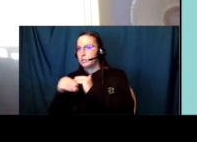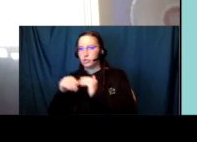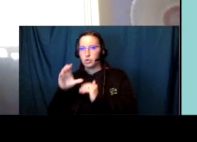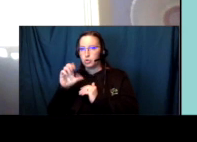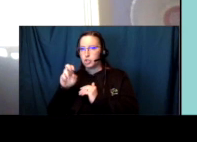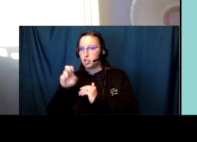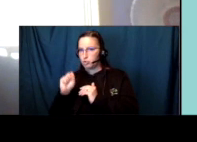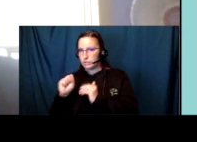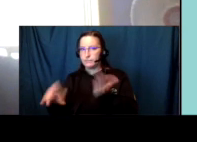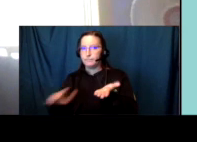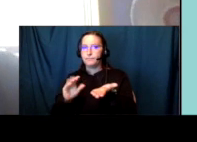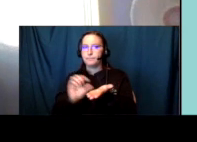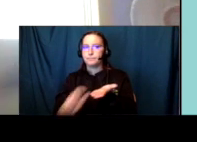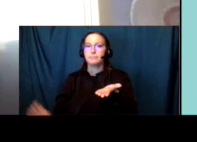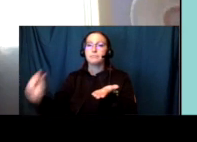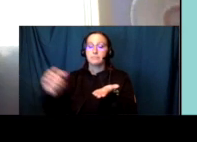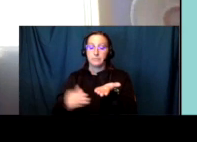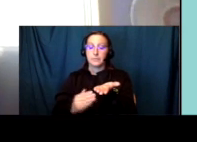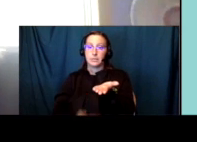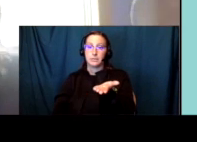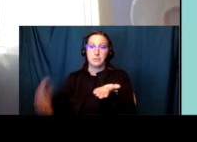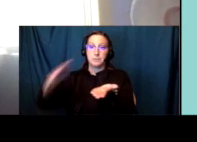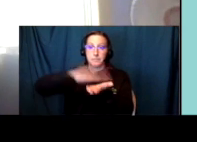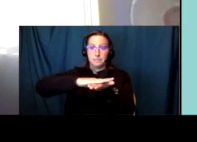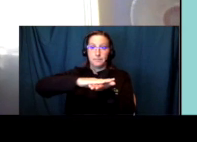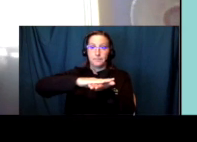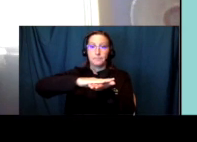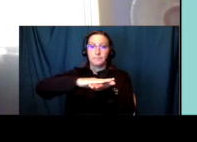and then if you need to go back up and like we said do the bottom-up skills